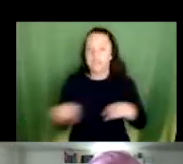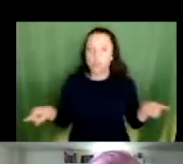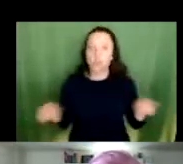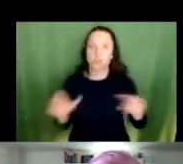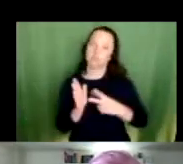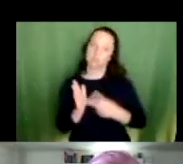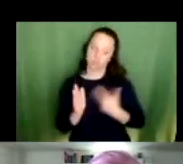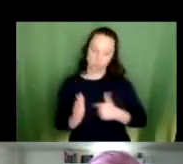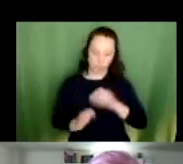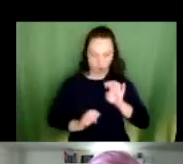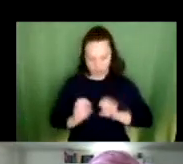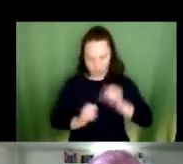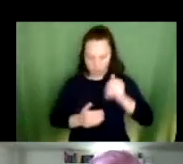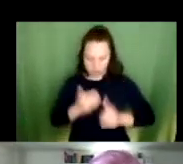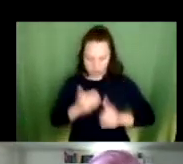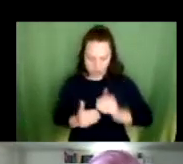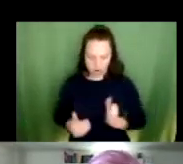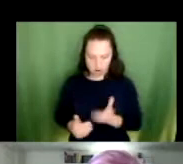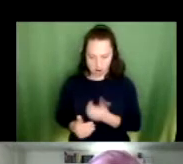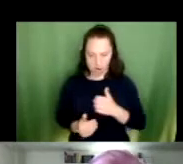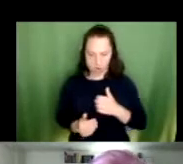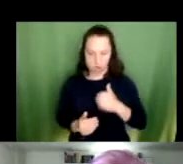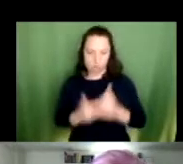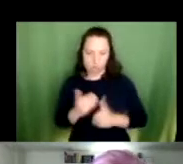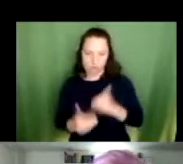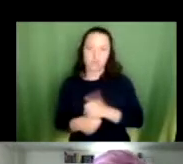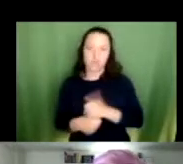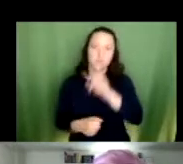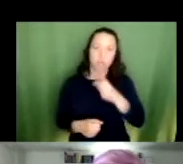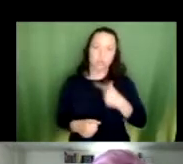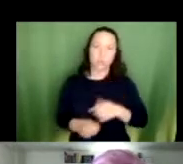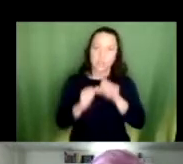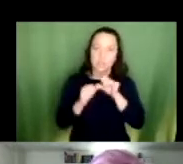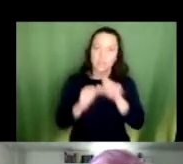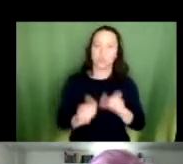to ensure we continue to serve our participants and that our program is accessible to everyone.